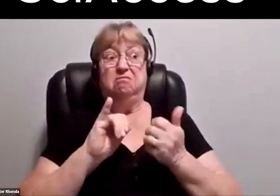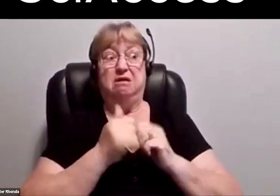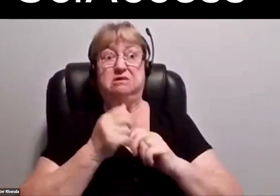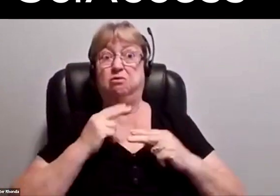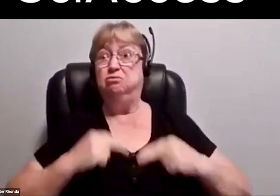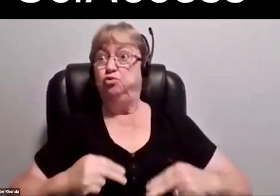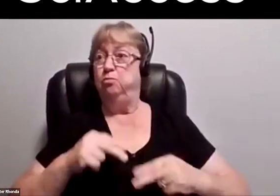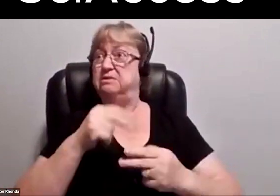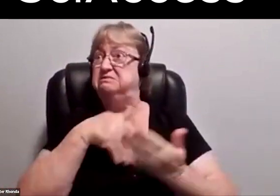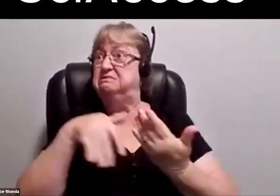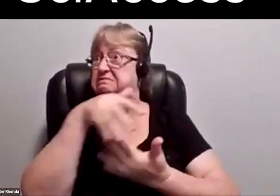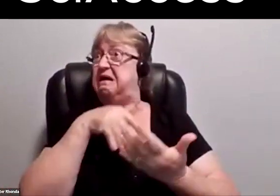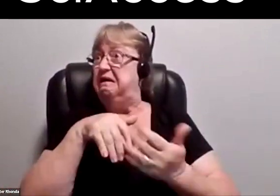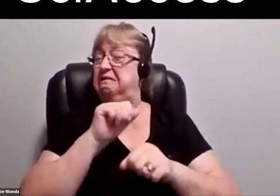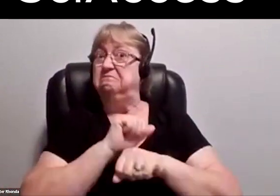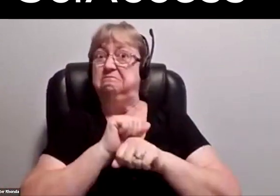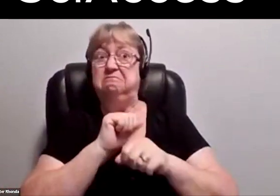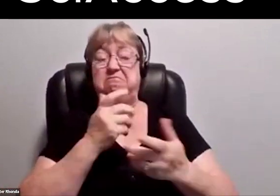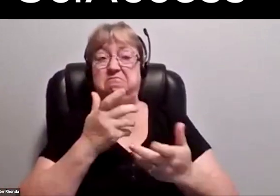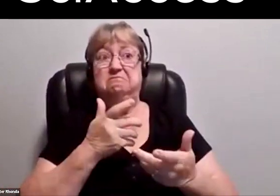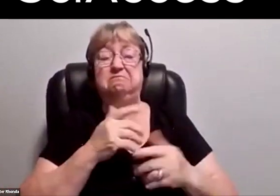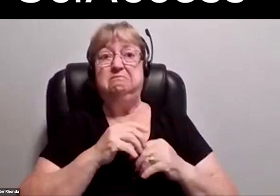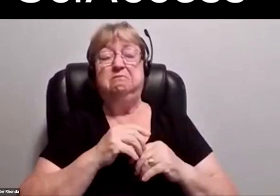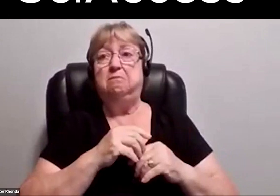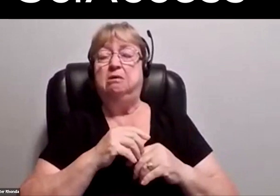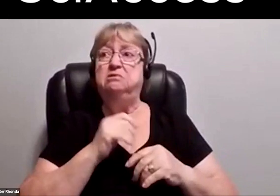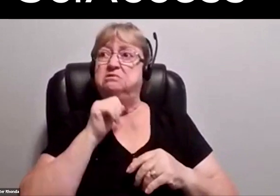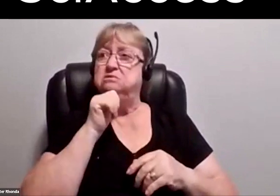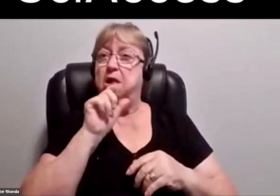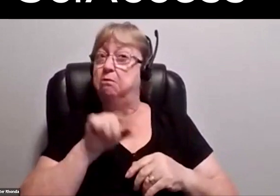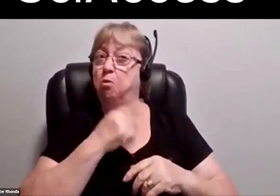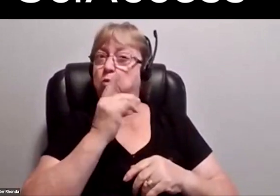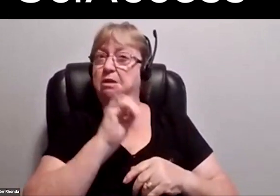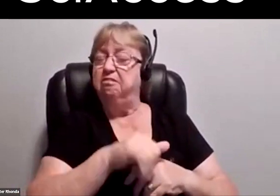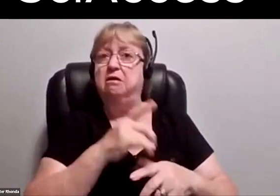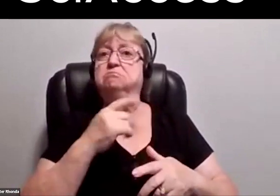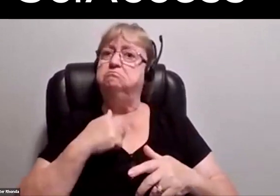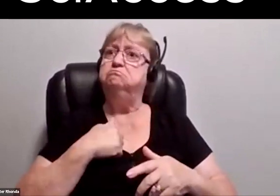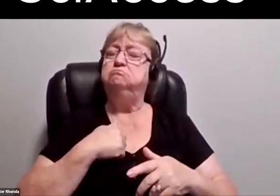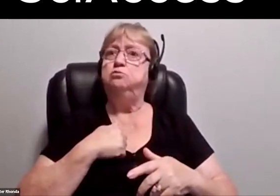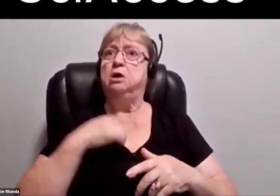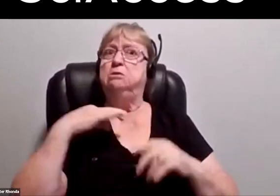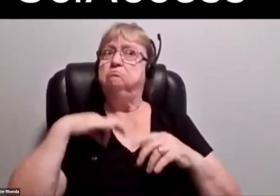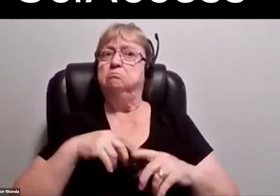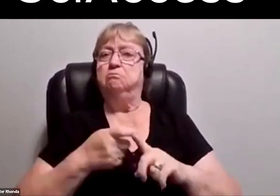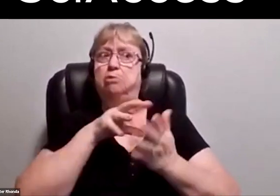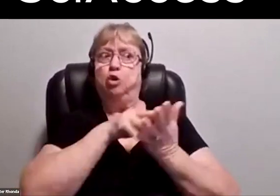Really, we have an incredible benefit from learning from each other, from different perspectives that not only advances science,